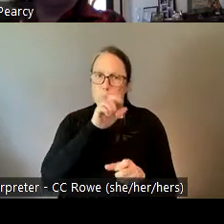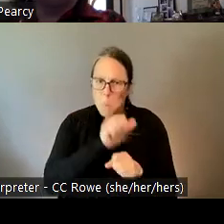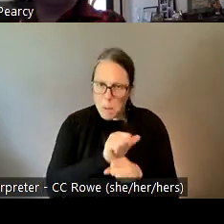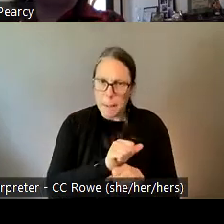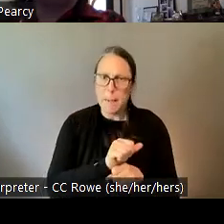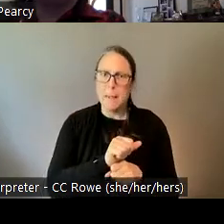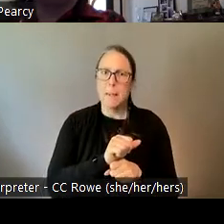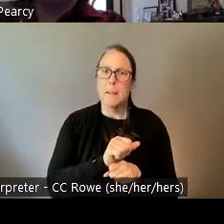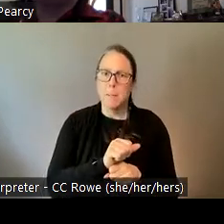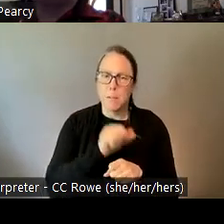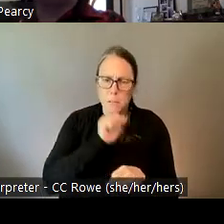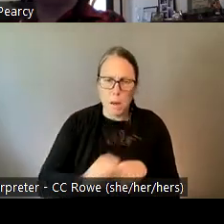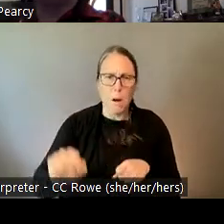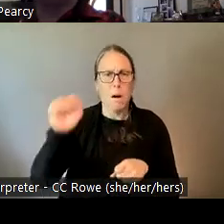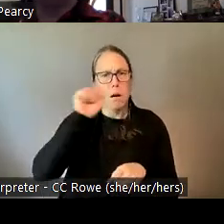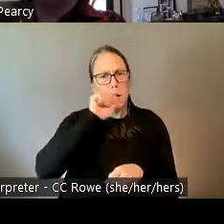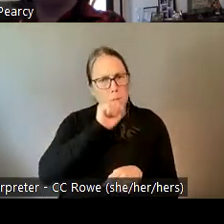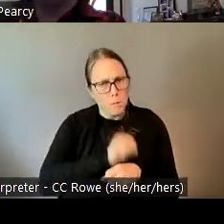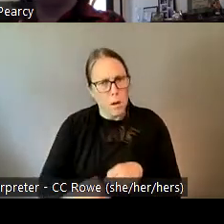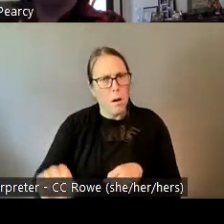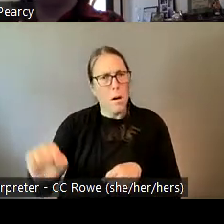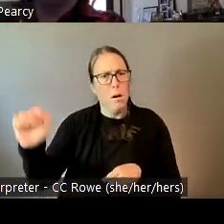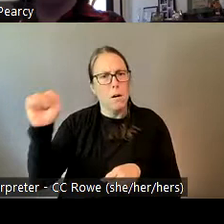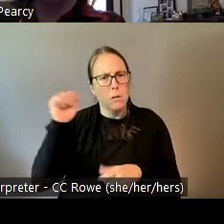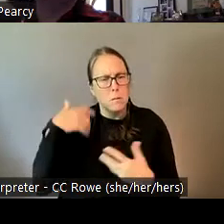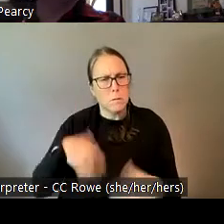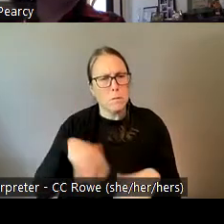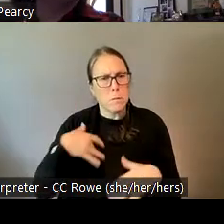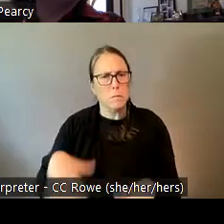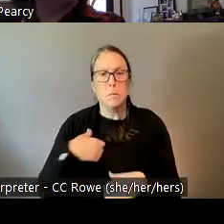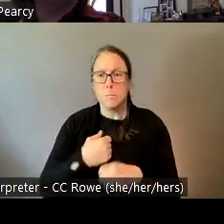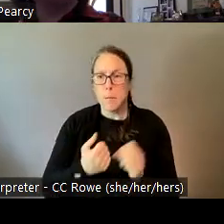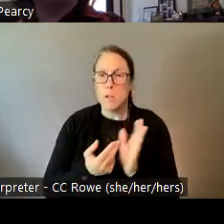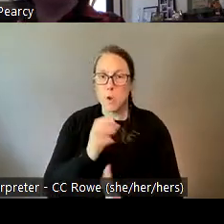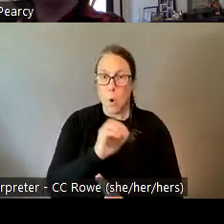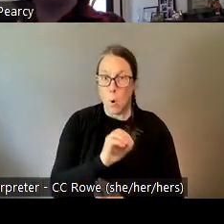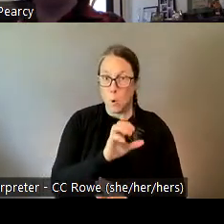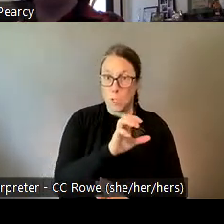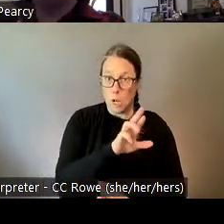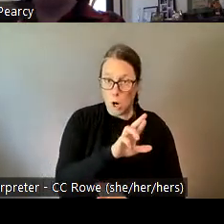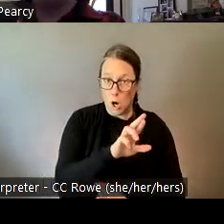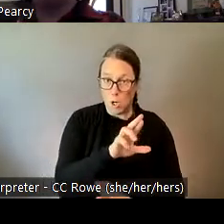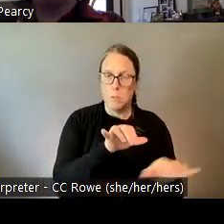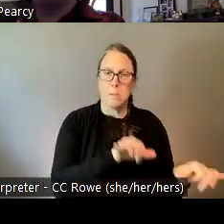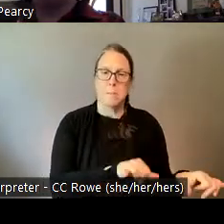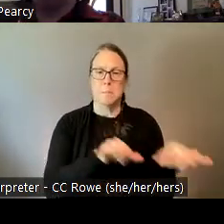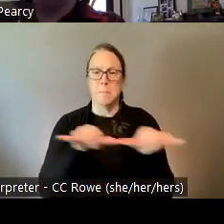and effort to make sure that the OCR is true to what actually appears in the image.